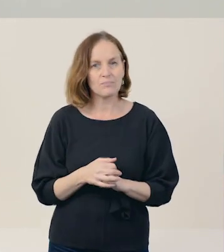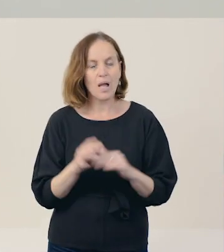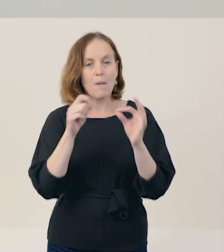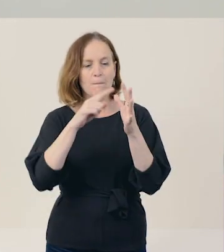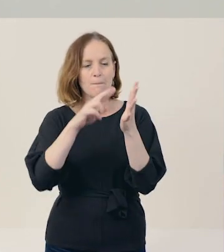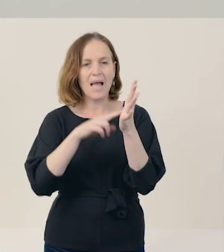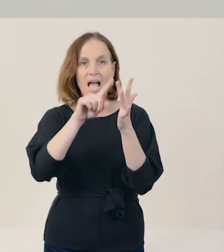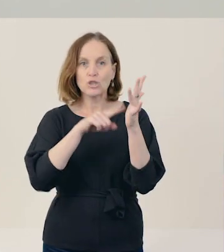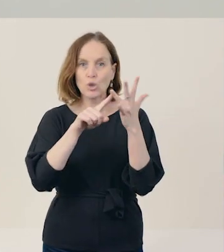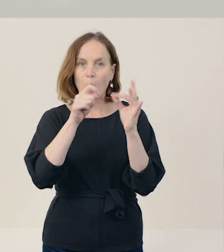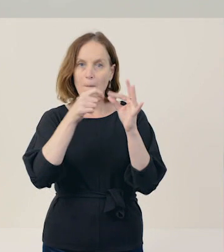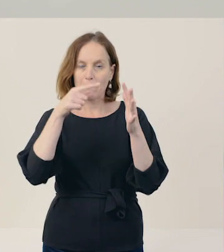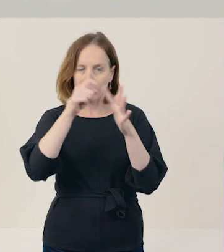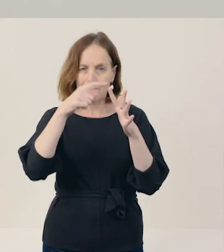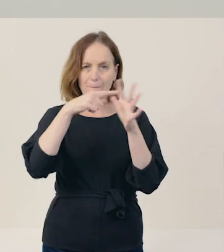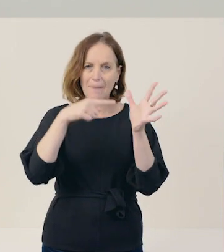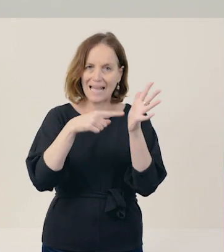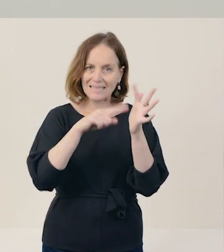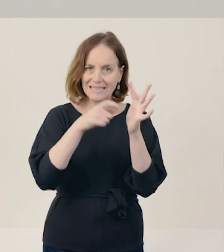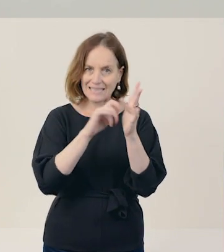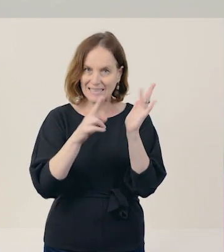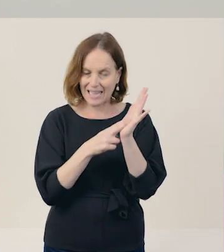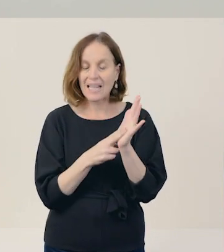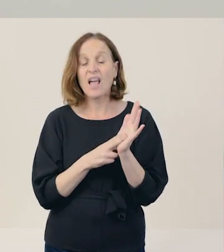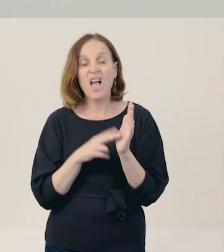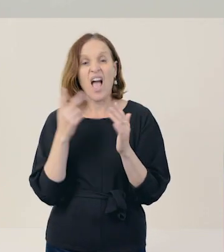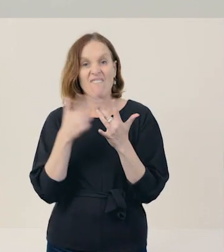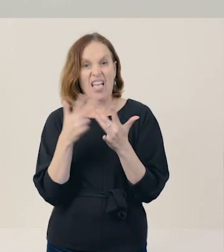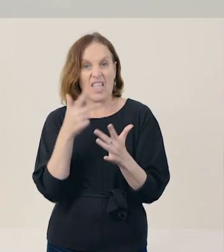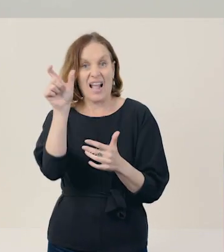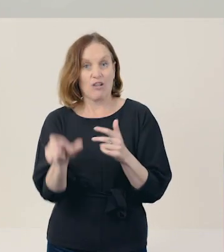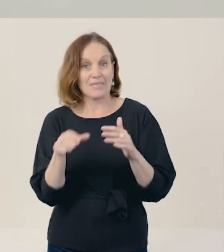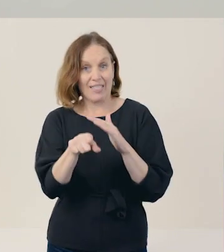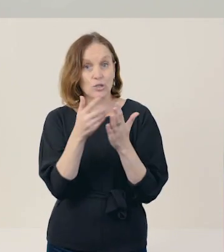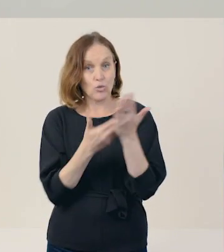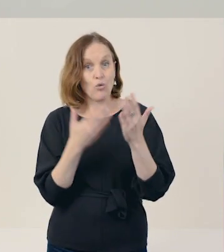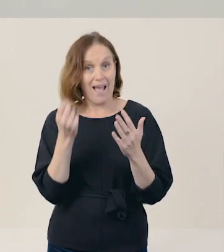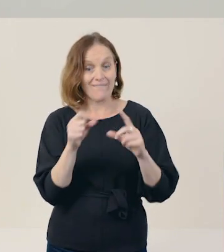The author, Banjo Patterson, introduces us to another character in the orientation.